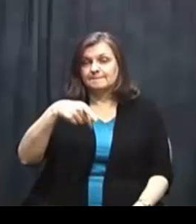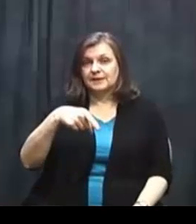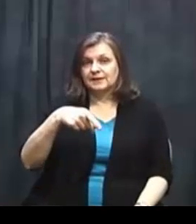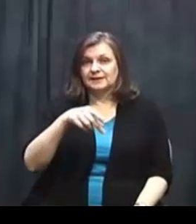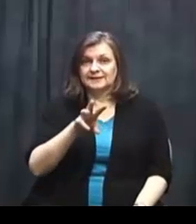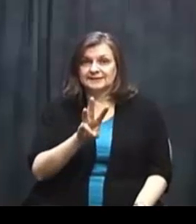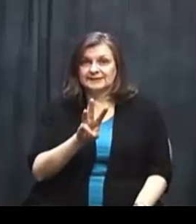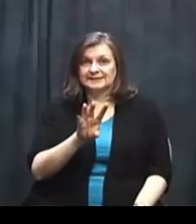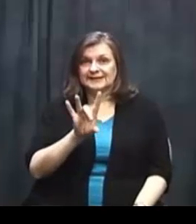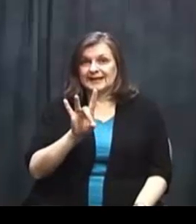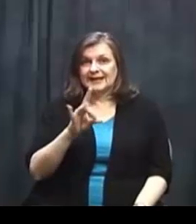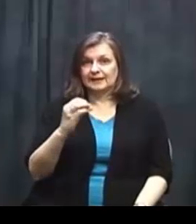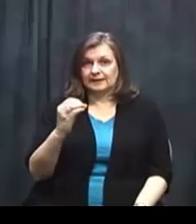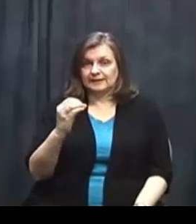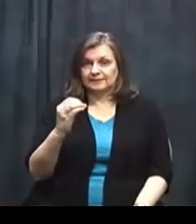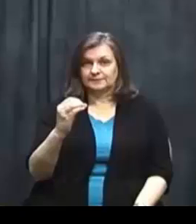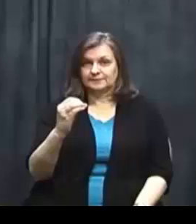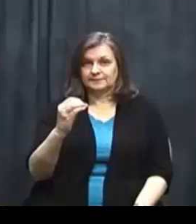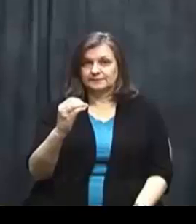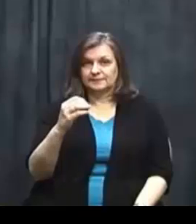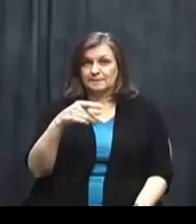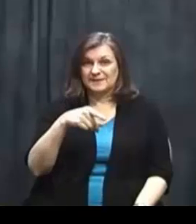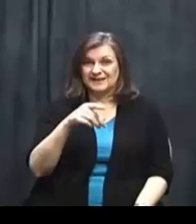P680